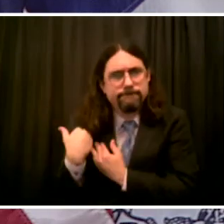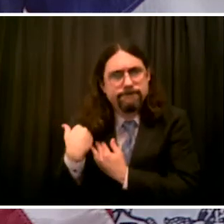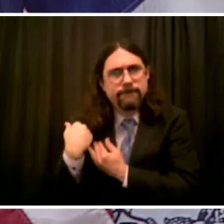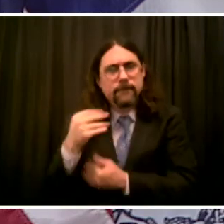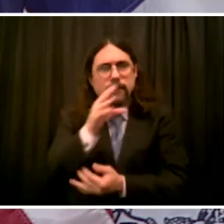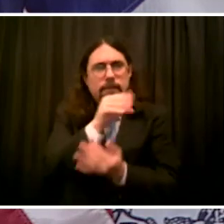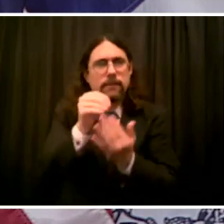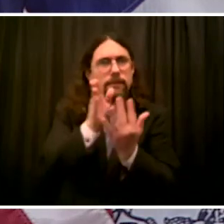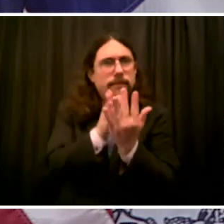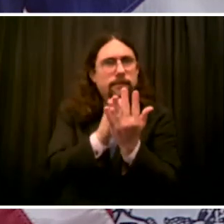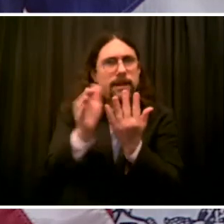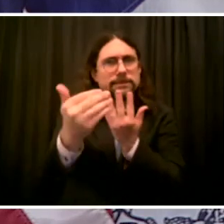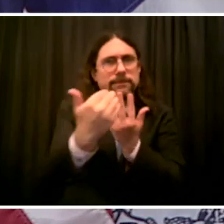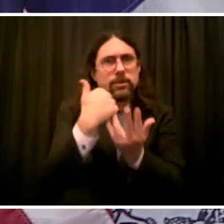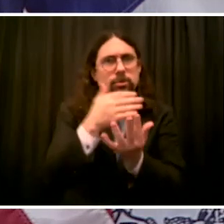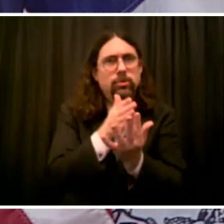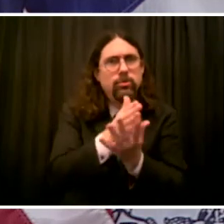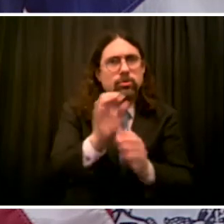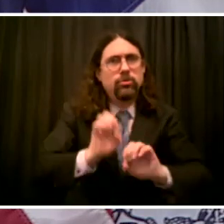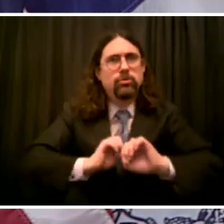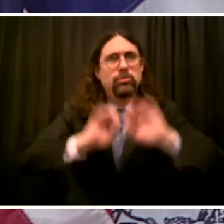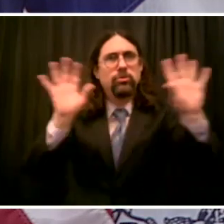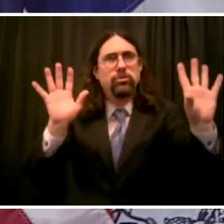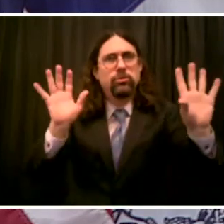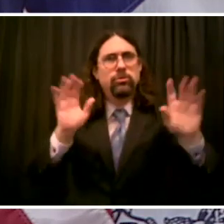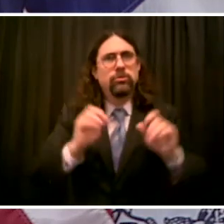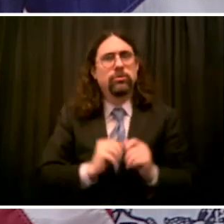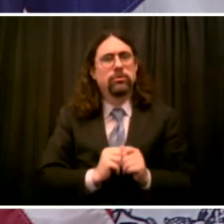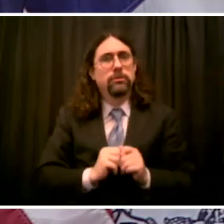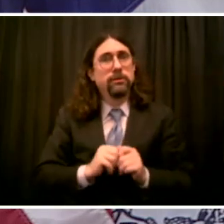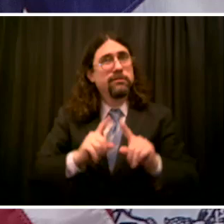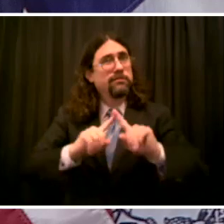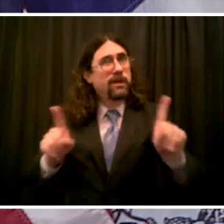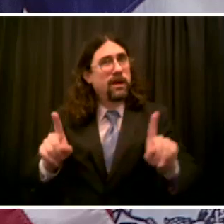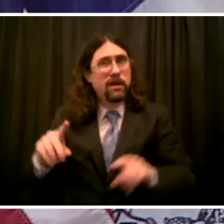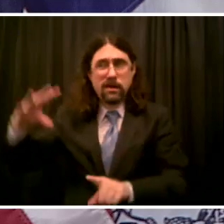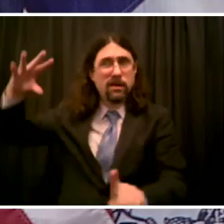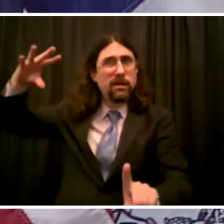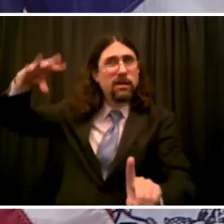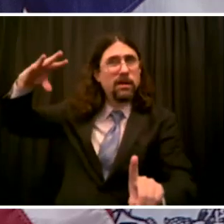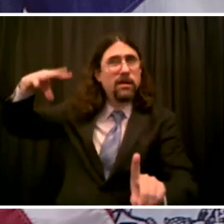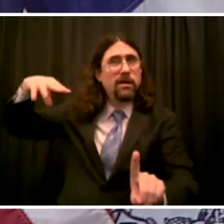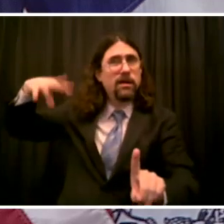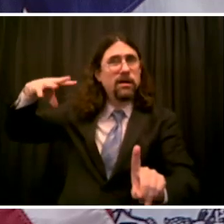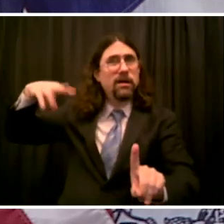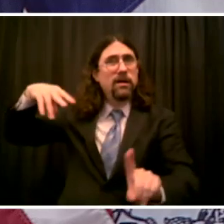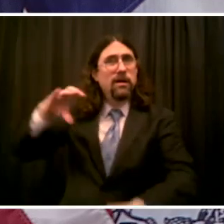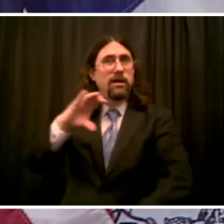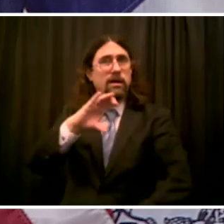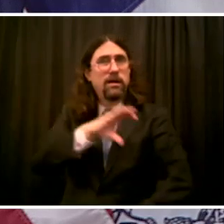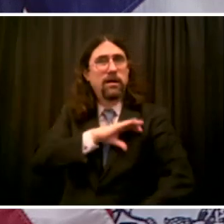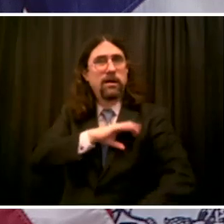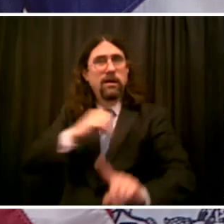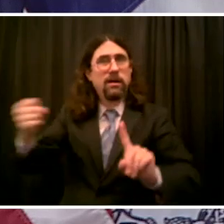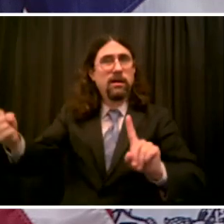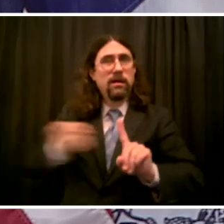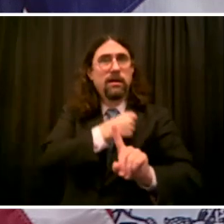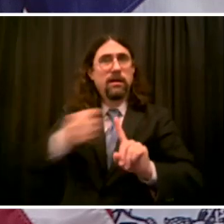I WAS WONDERING IF FRANCISCO GARCIA, THE OFFICER WHO WAS